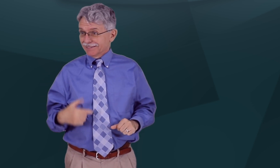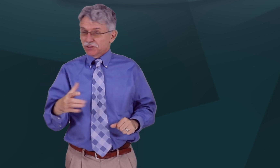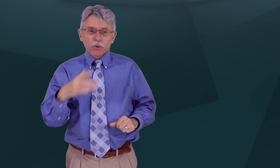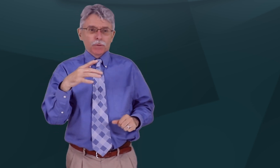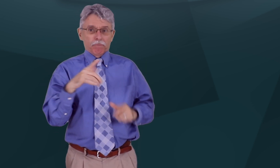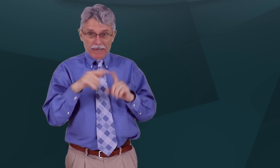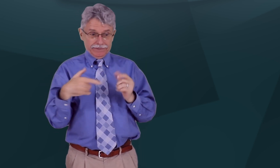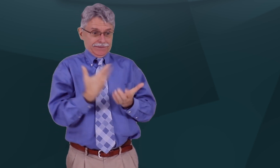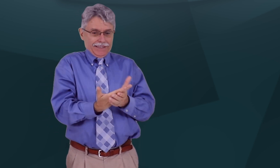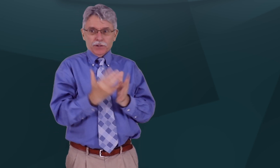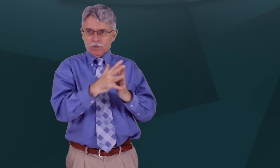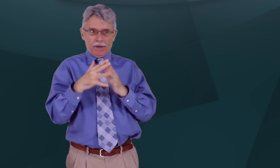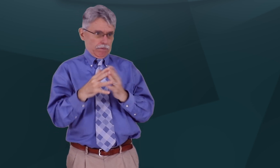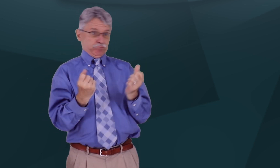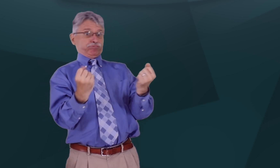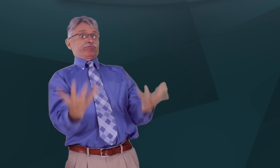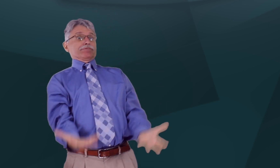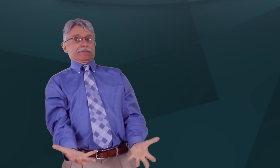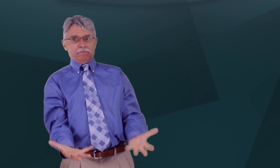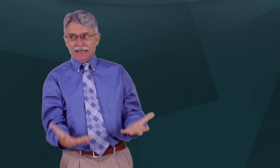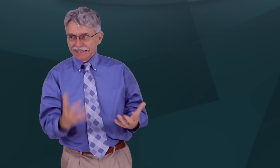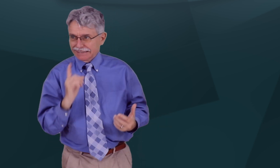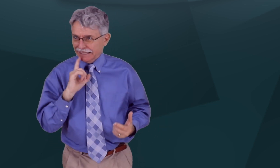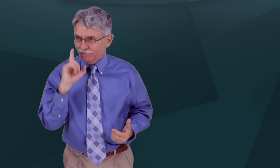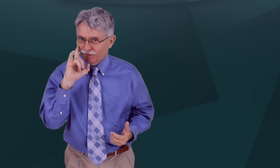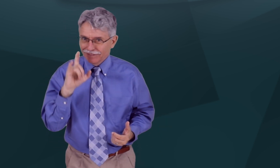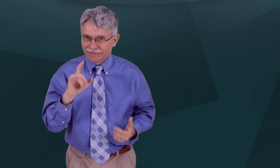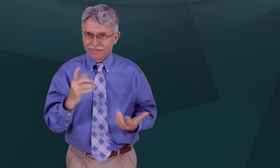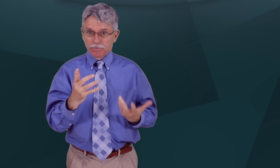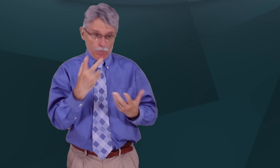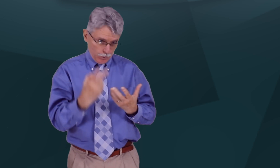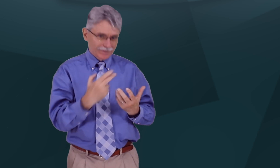And she got to America and there were all these deaf adults who were here.